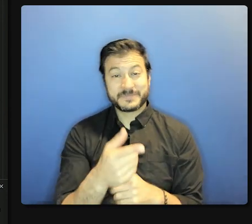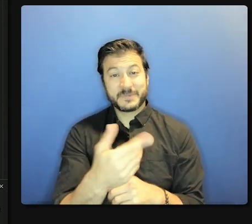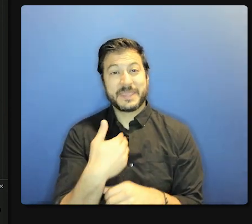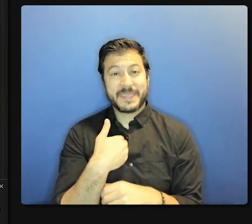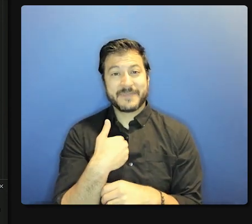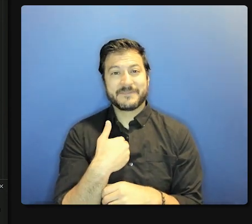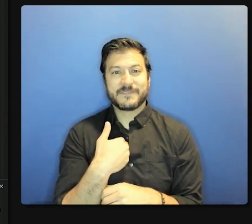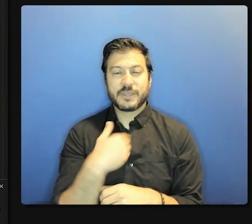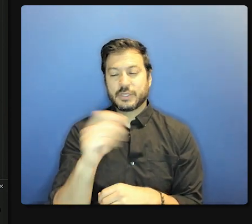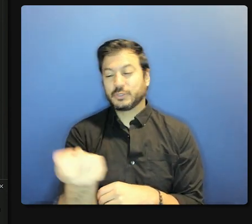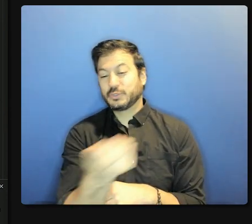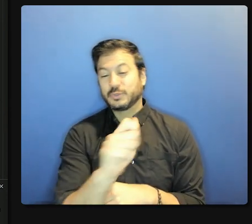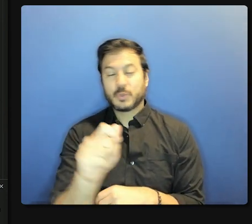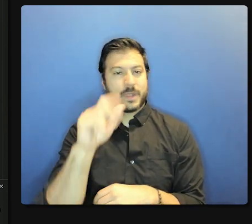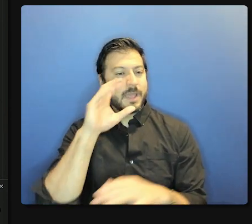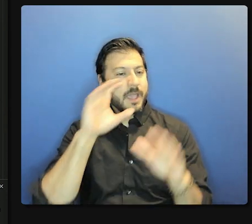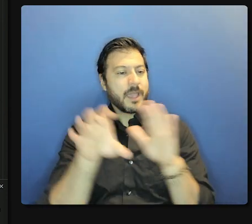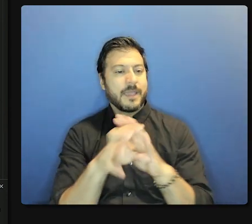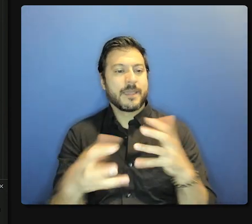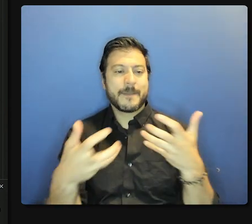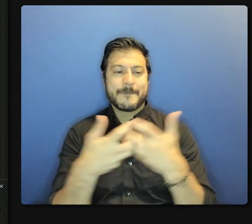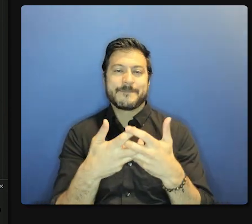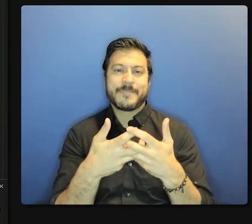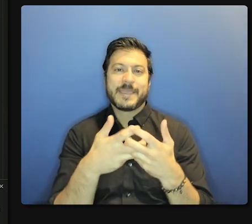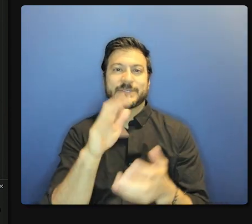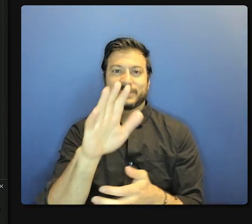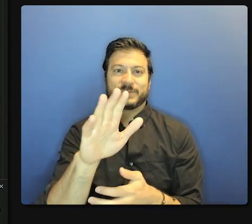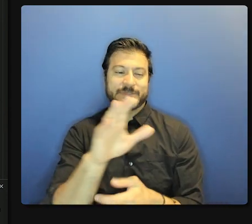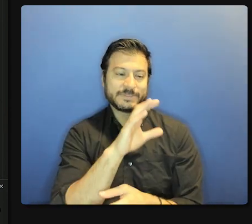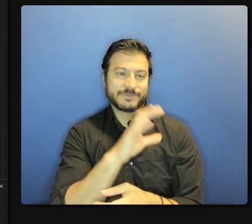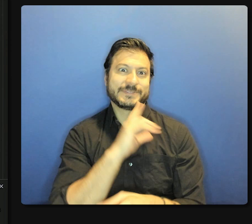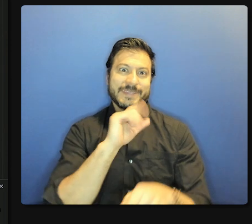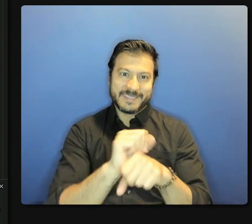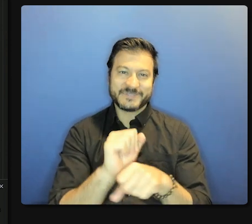And boom--we have a sword icon that matches your character's sword.